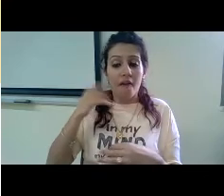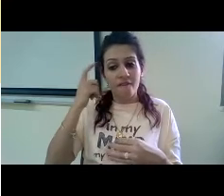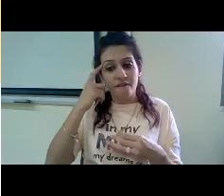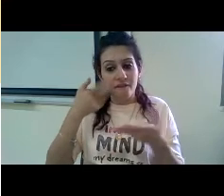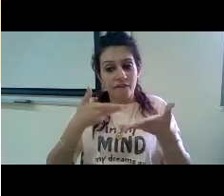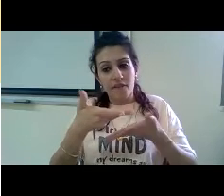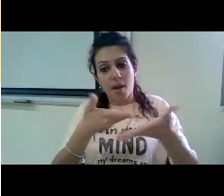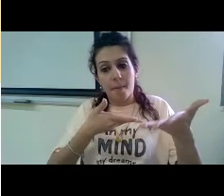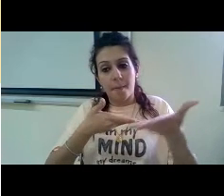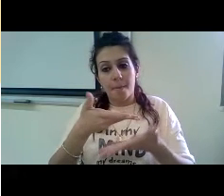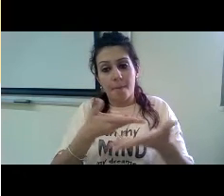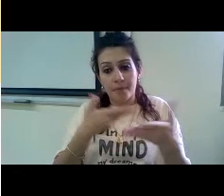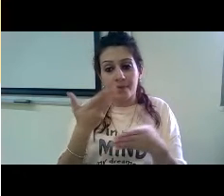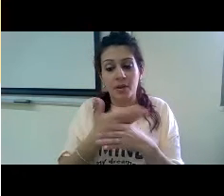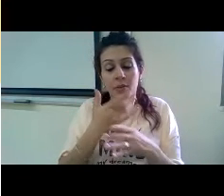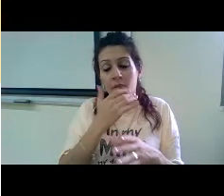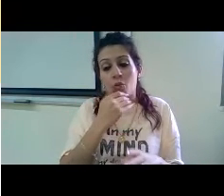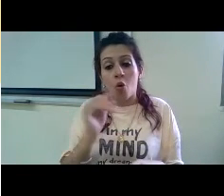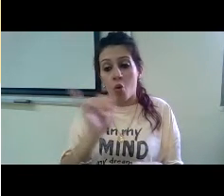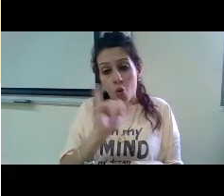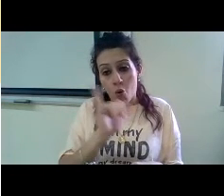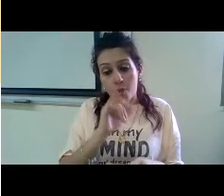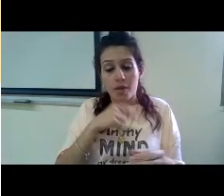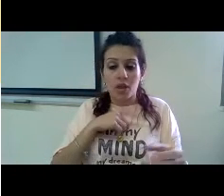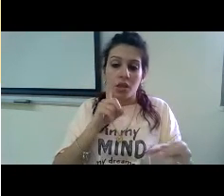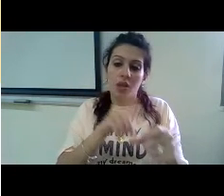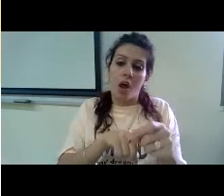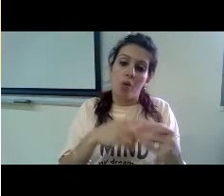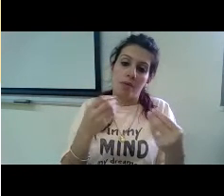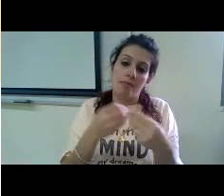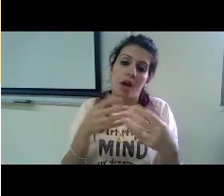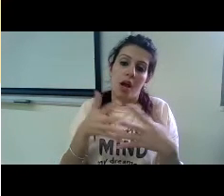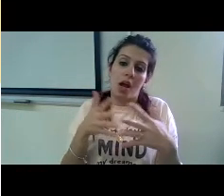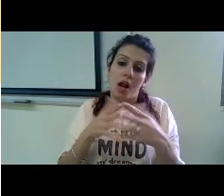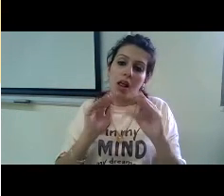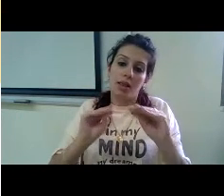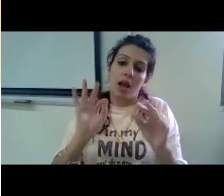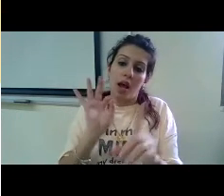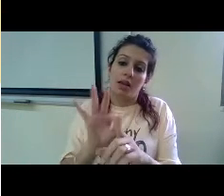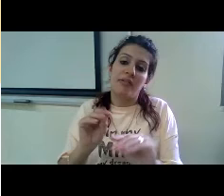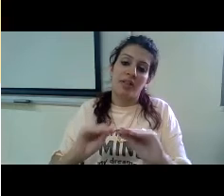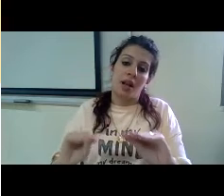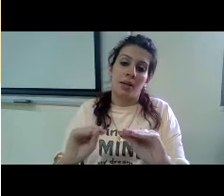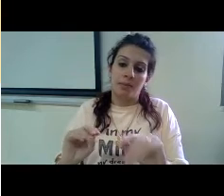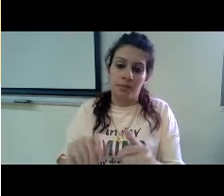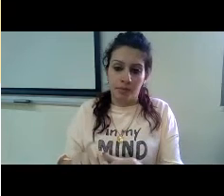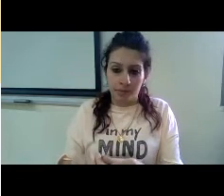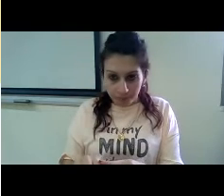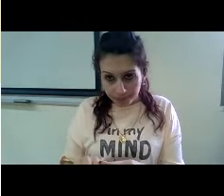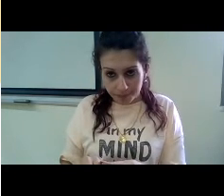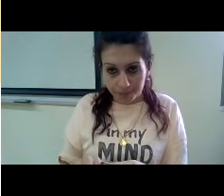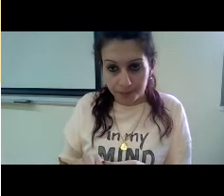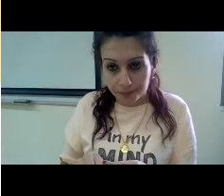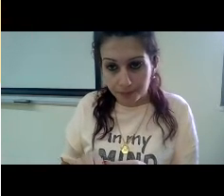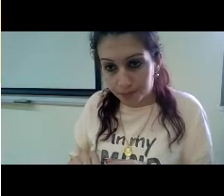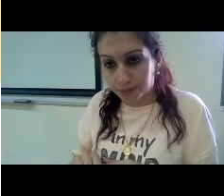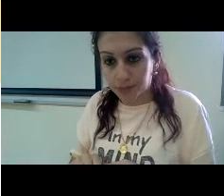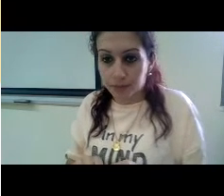routine, and also the common issues of the parents they encounter at home.